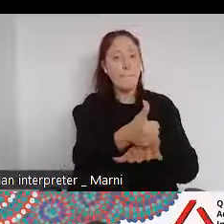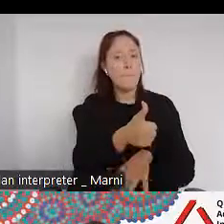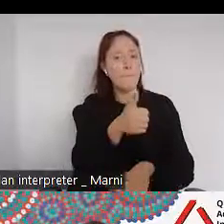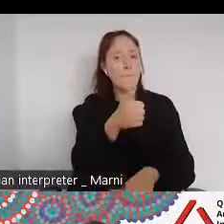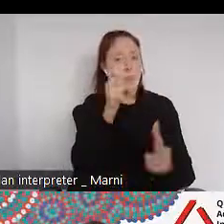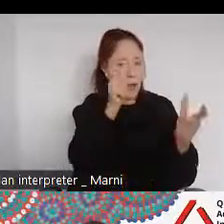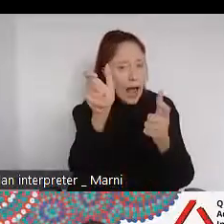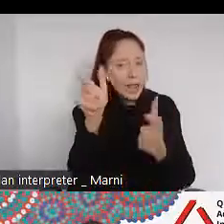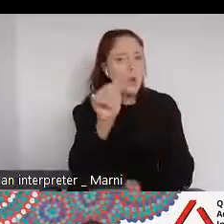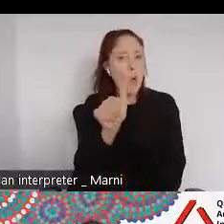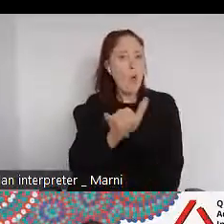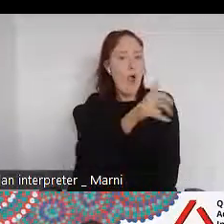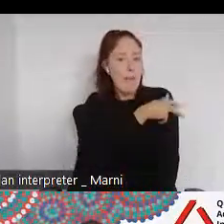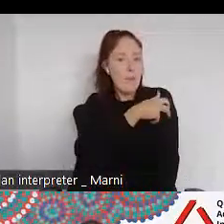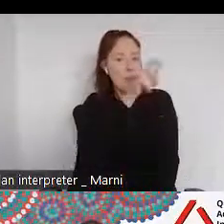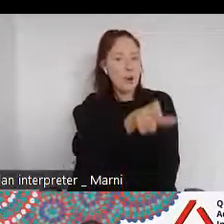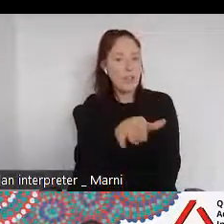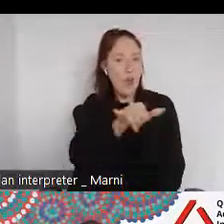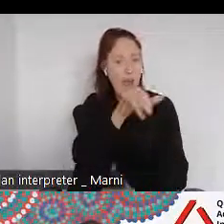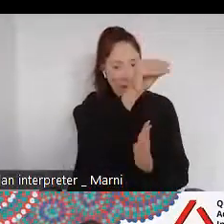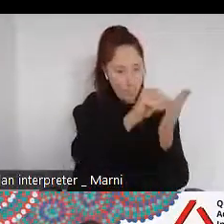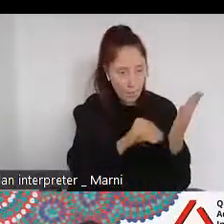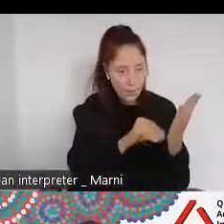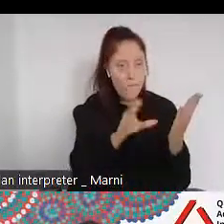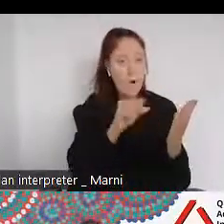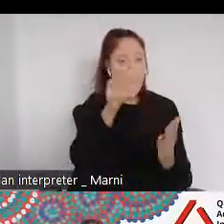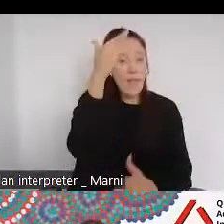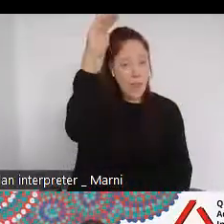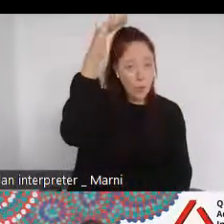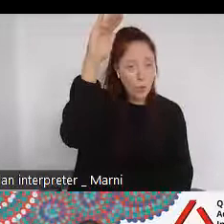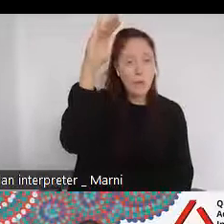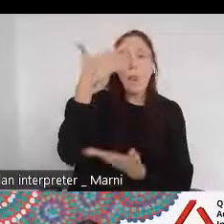or by application either by the adult, the public guardian or an interested person.